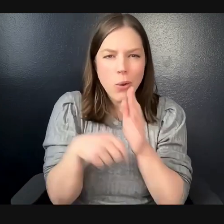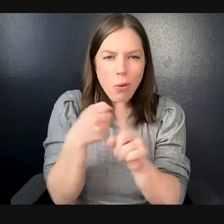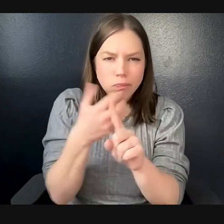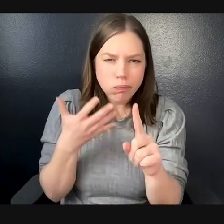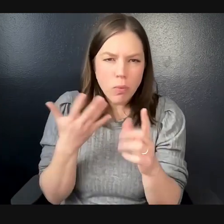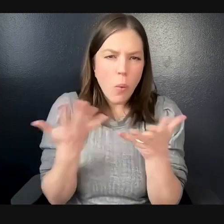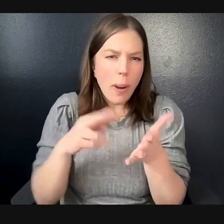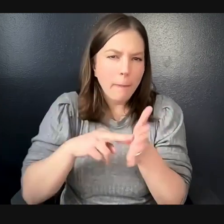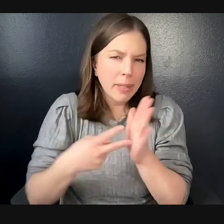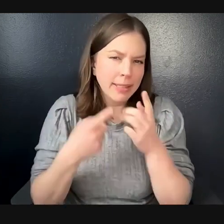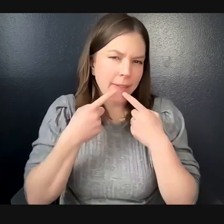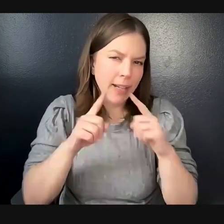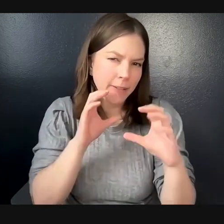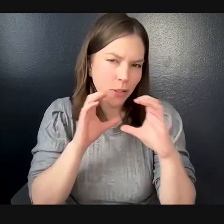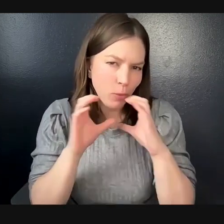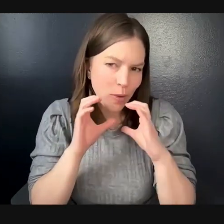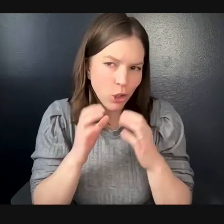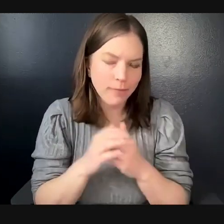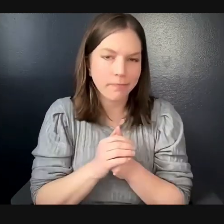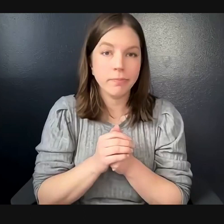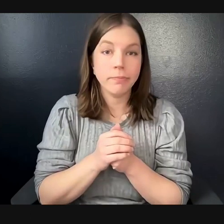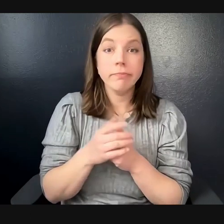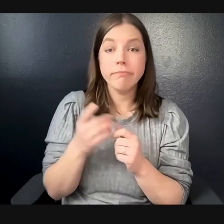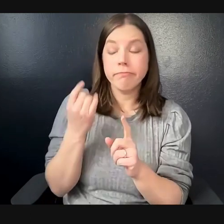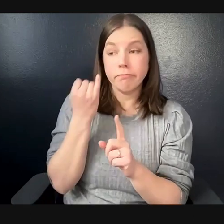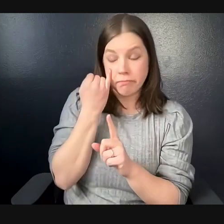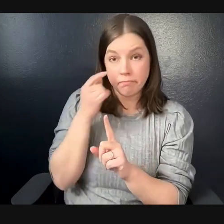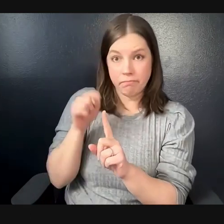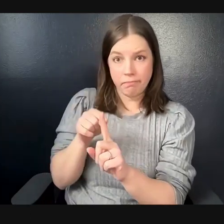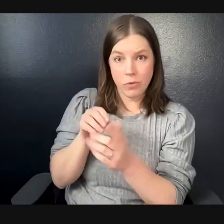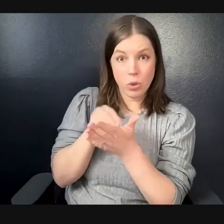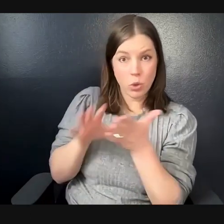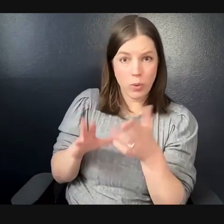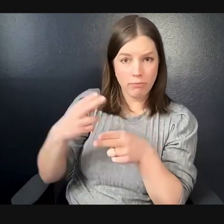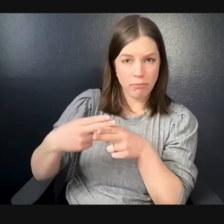Let's talk a little bit more about what we mean by effective communication.